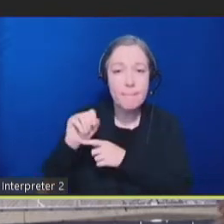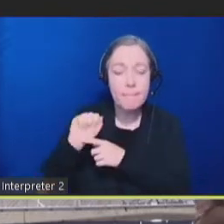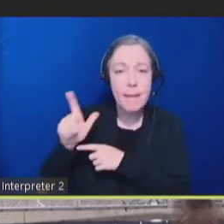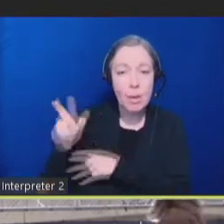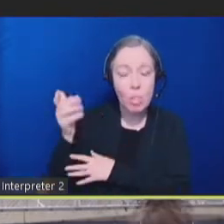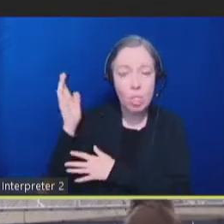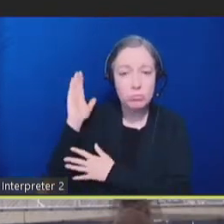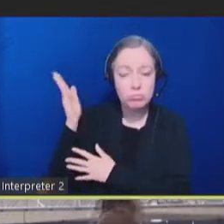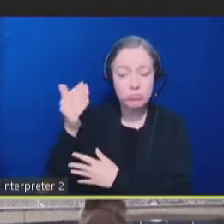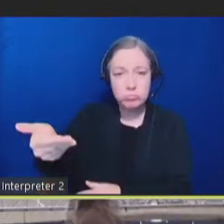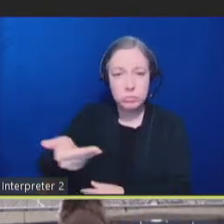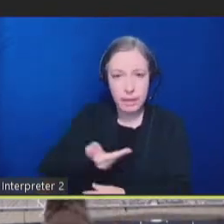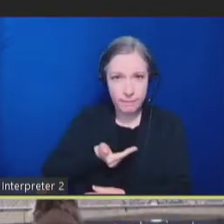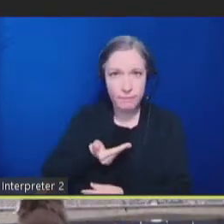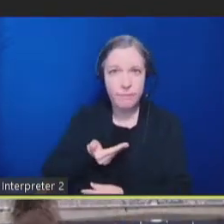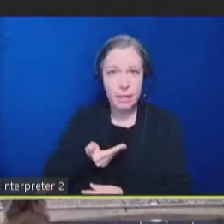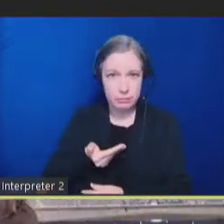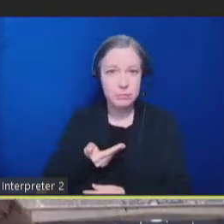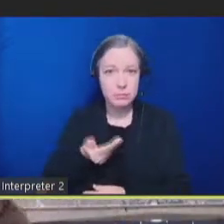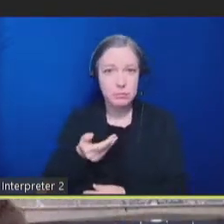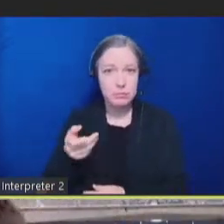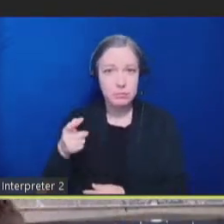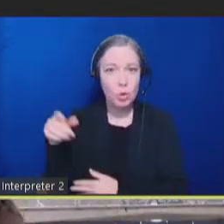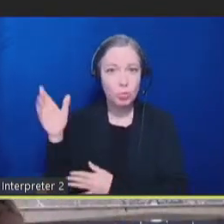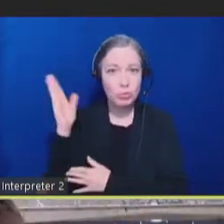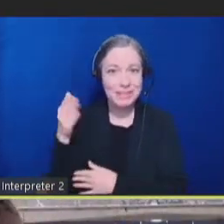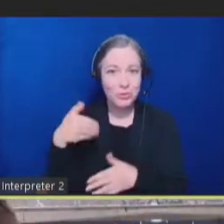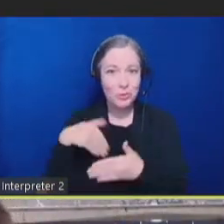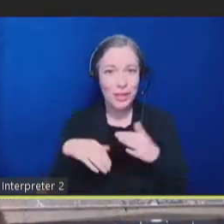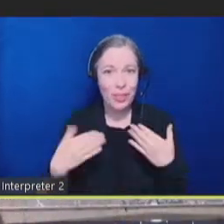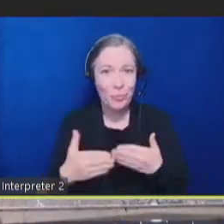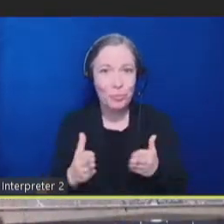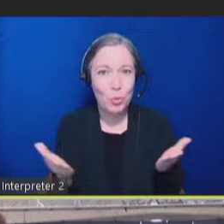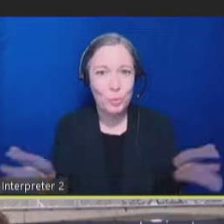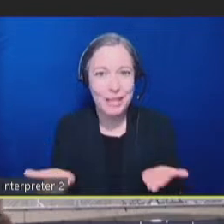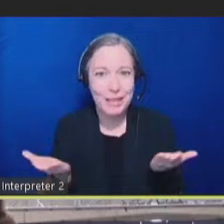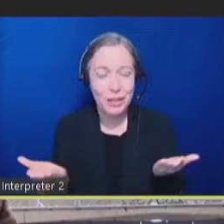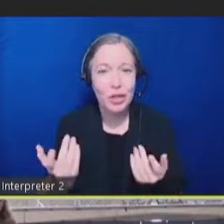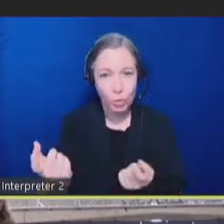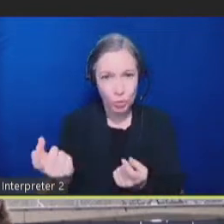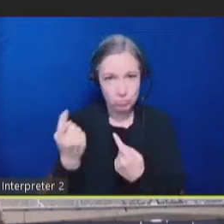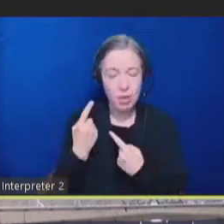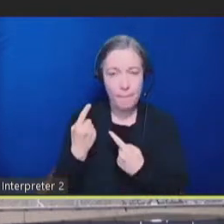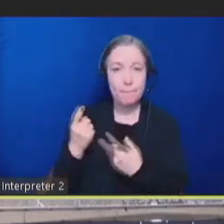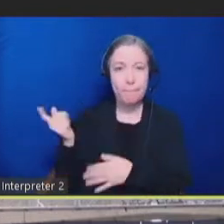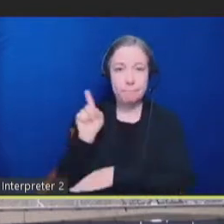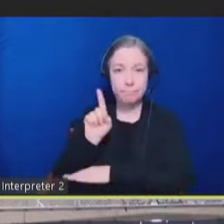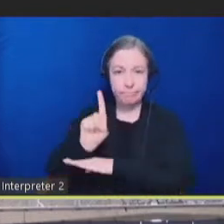the -- those that are presenting from -- in the room to go ahead and proceed to the podium. Our